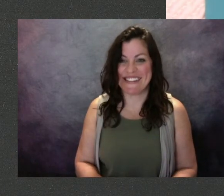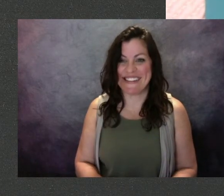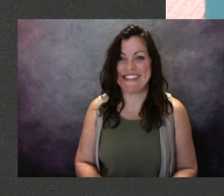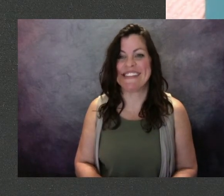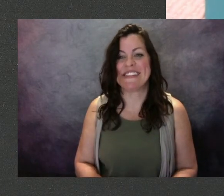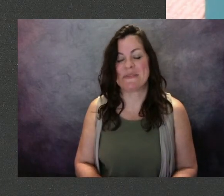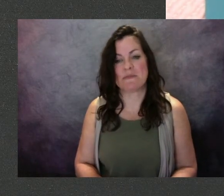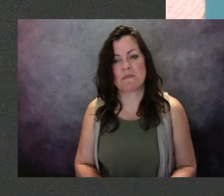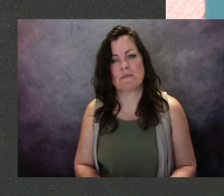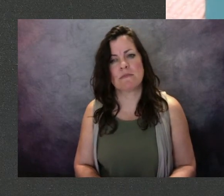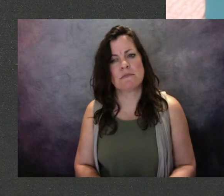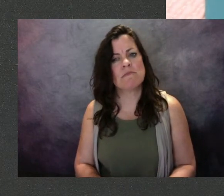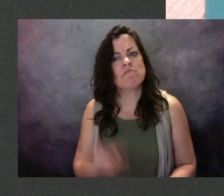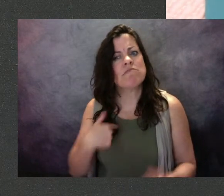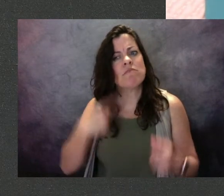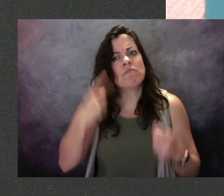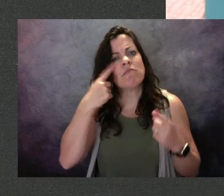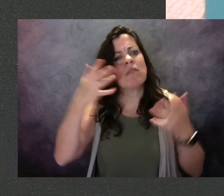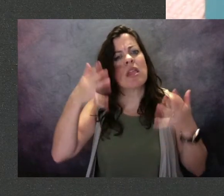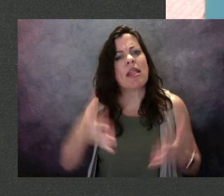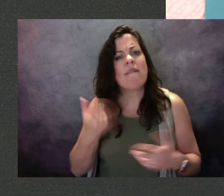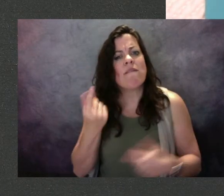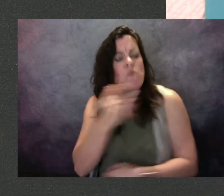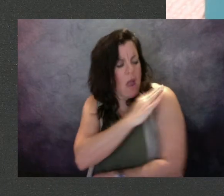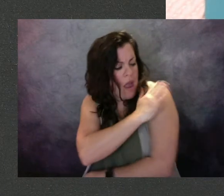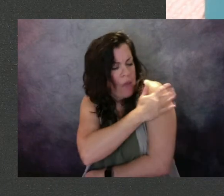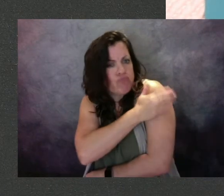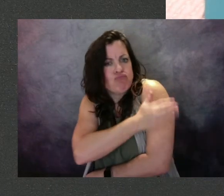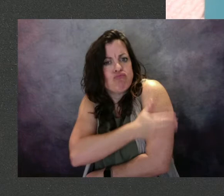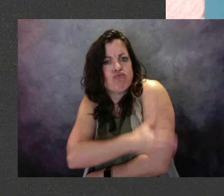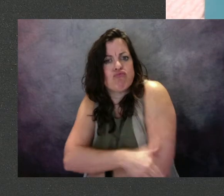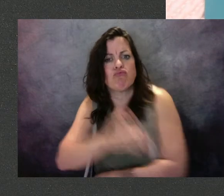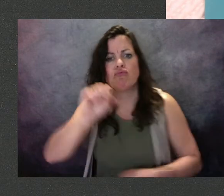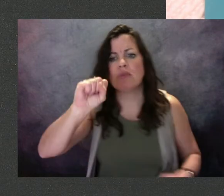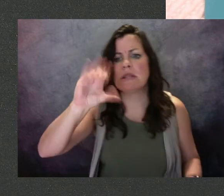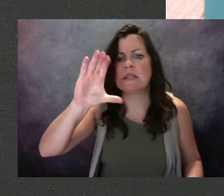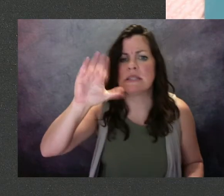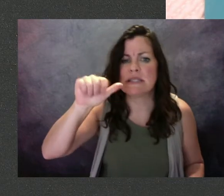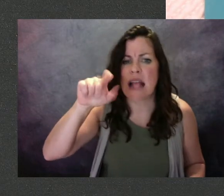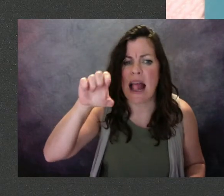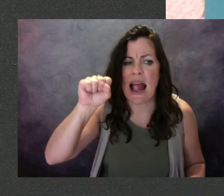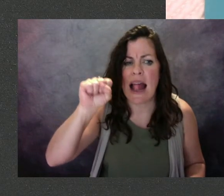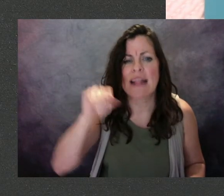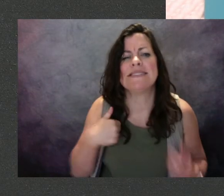And then I think the only thing we're missing is scale. So I found a bunch of teeny-tiny little pieces I could glue on there for scales.